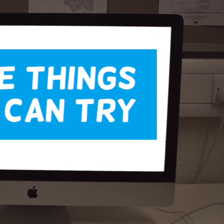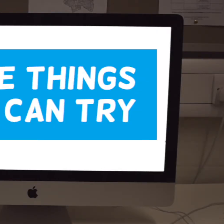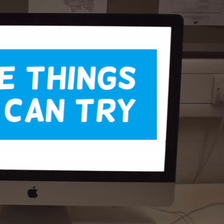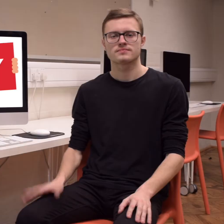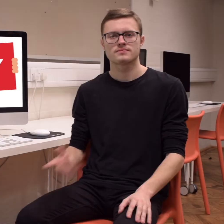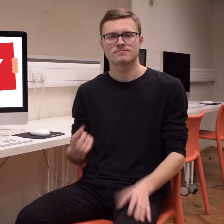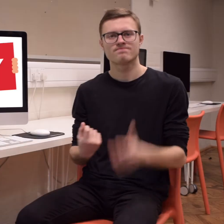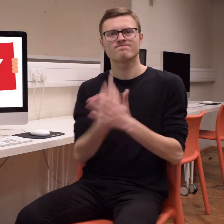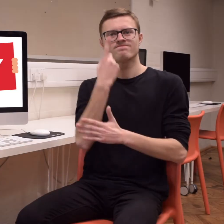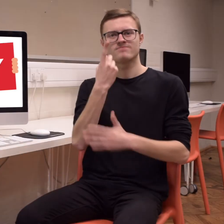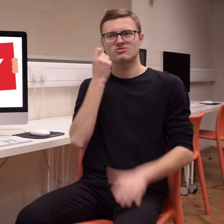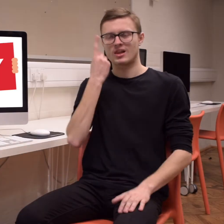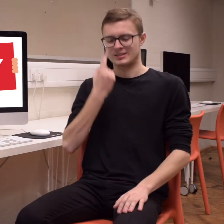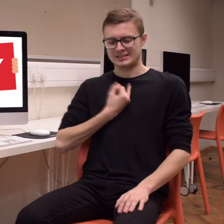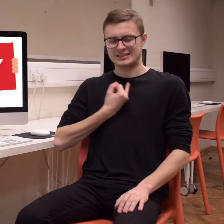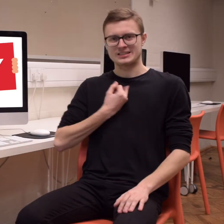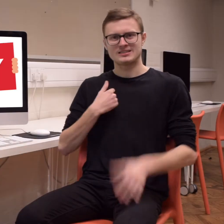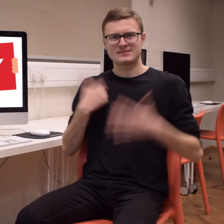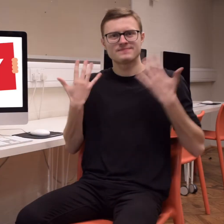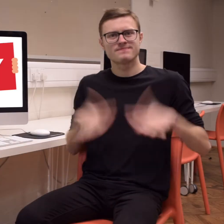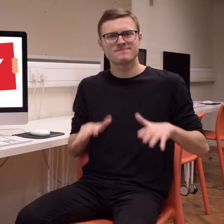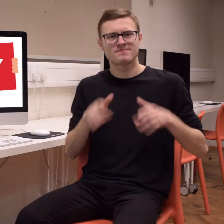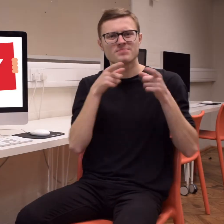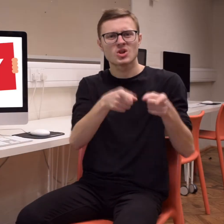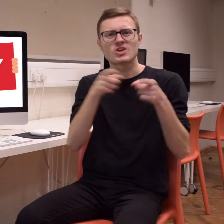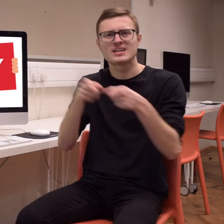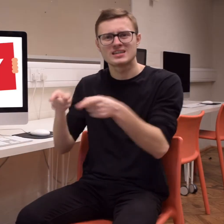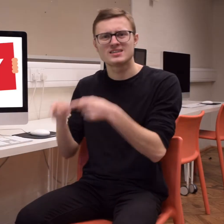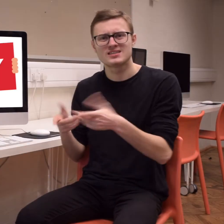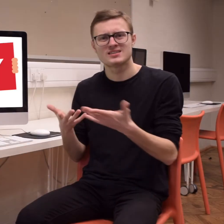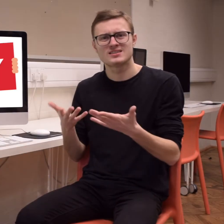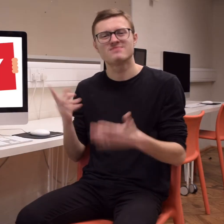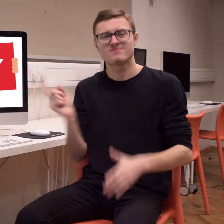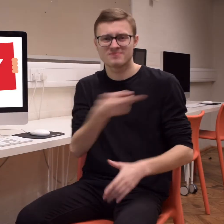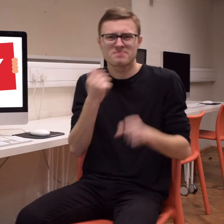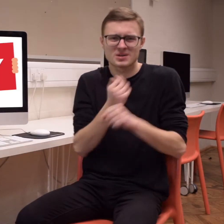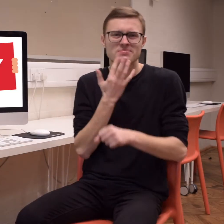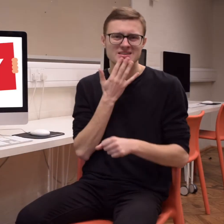The first step is realising that you’ve been involved in bullying. We all make mistakes.